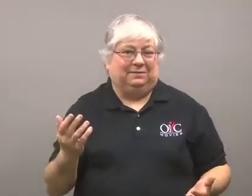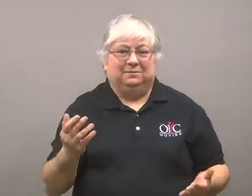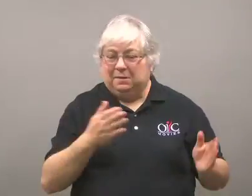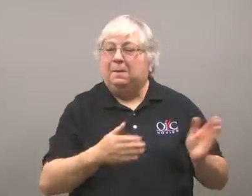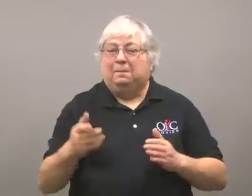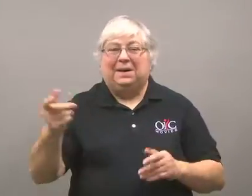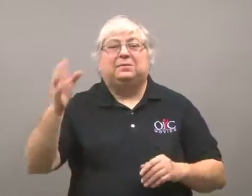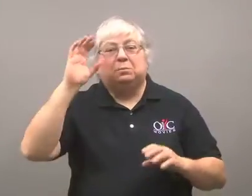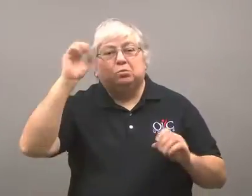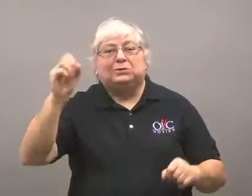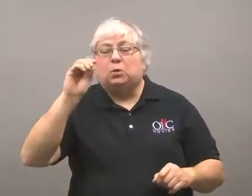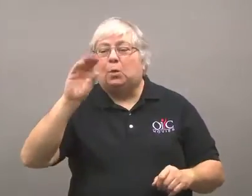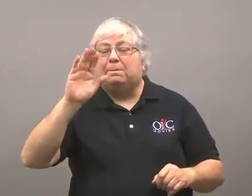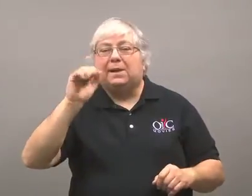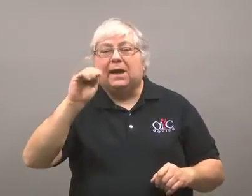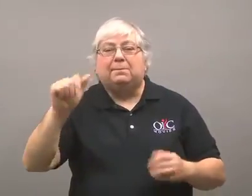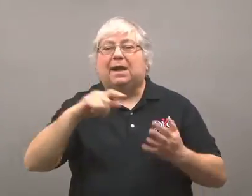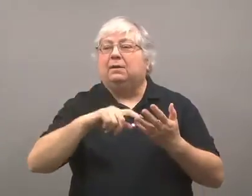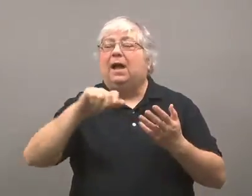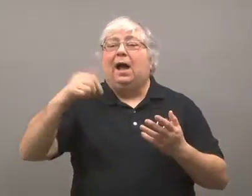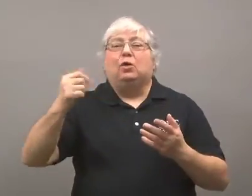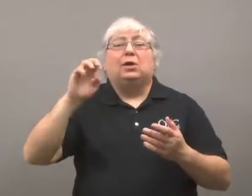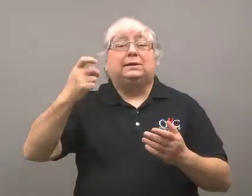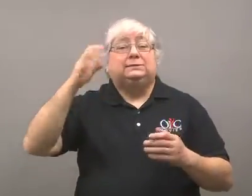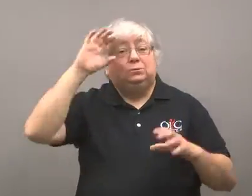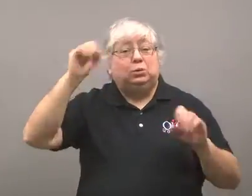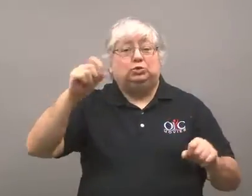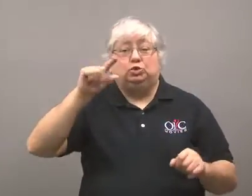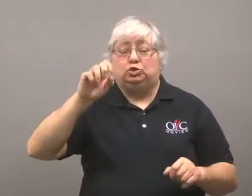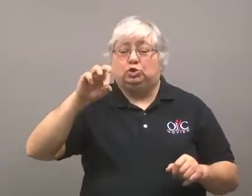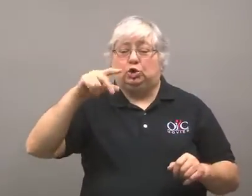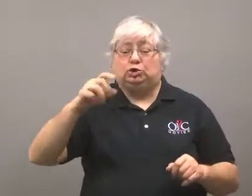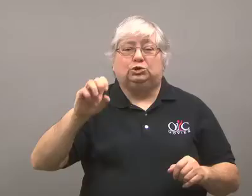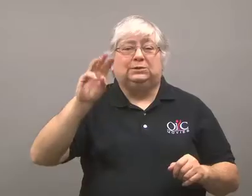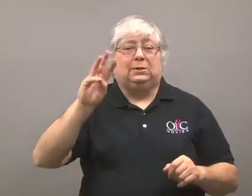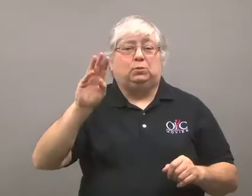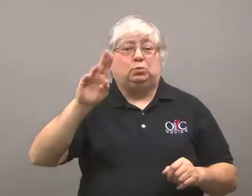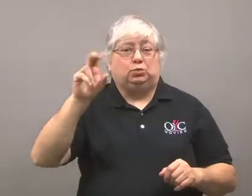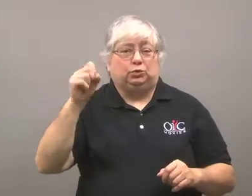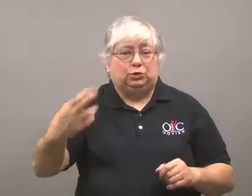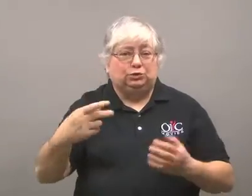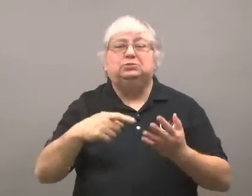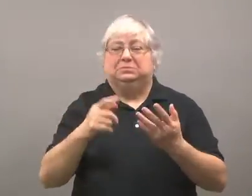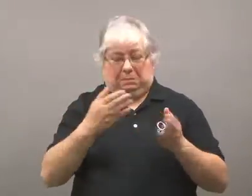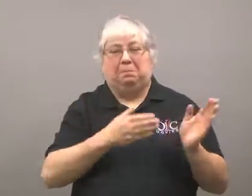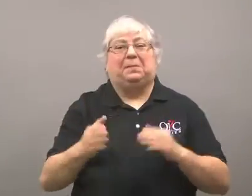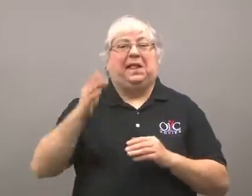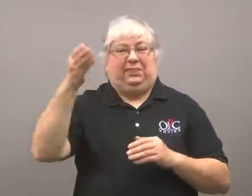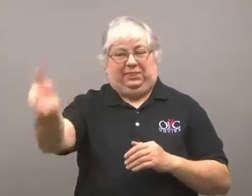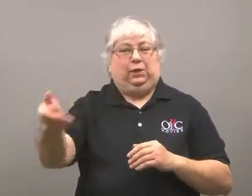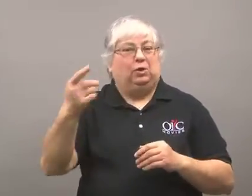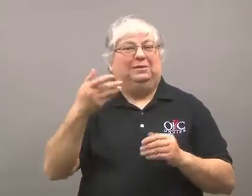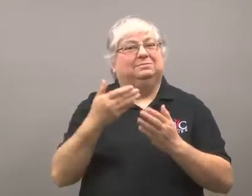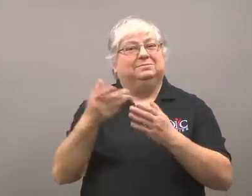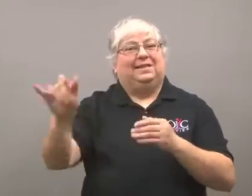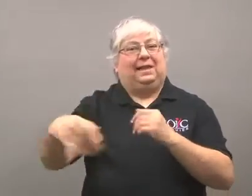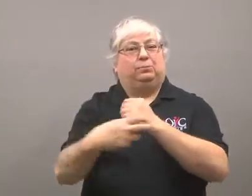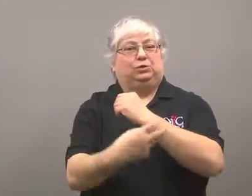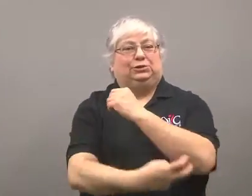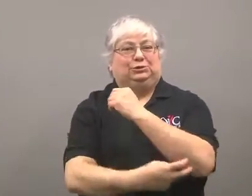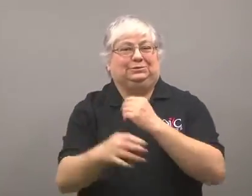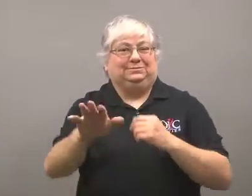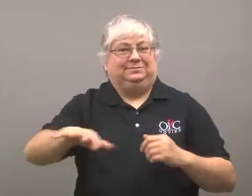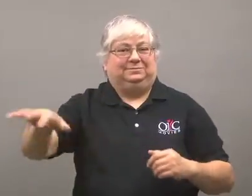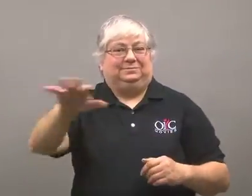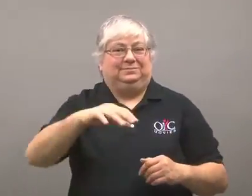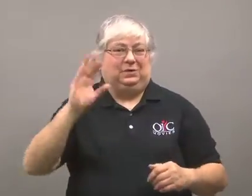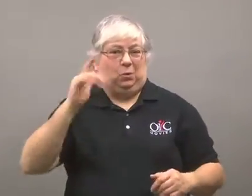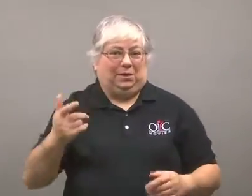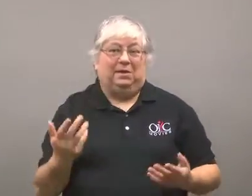President Obama, and former President George W. Bush will be there at the bridge.